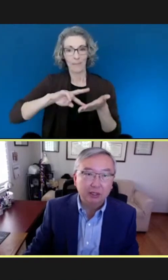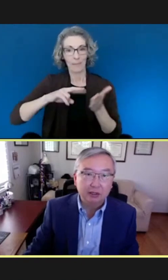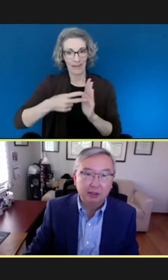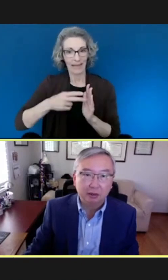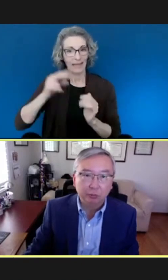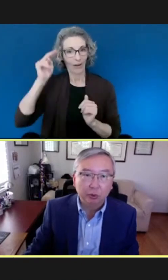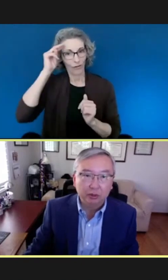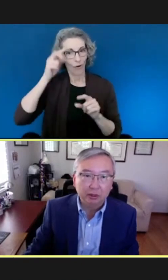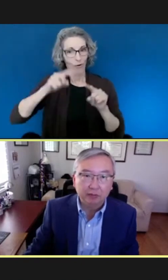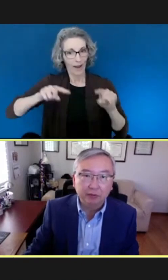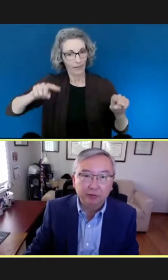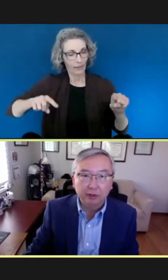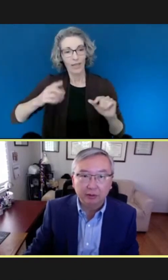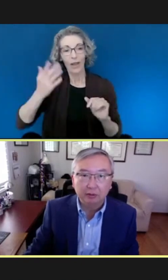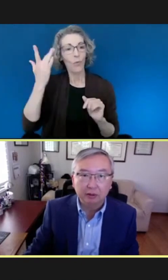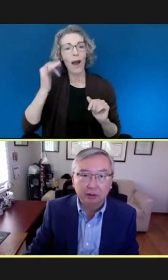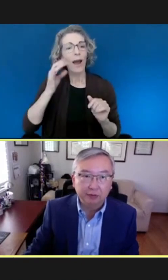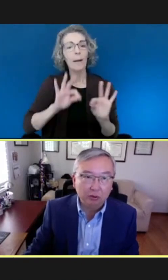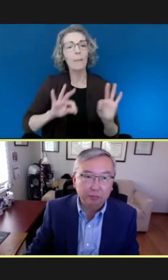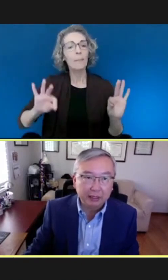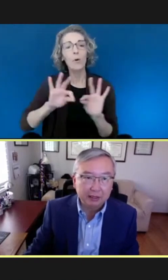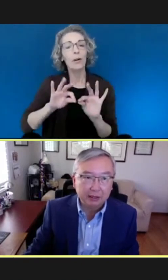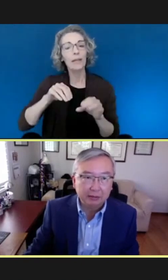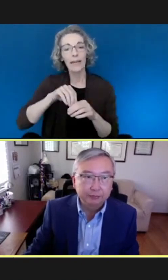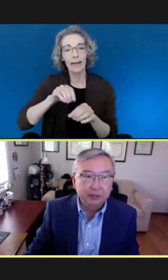why is important in the field of medicine.